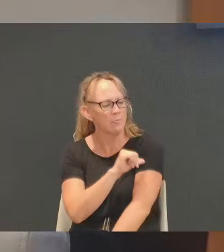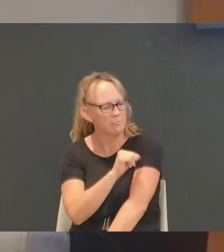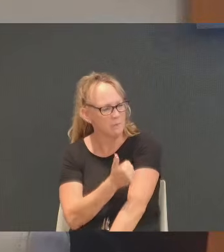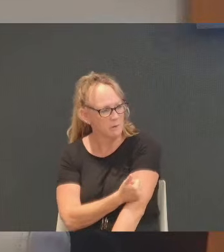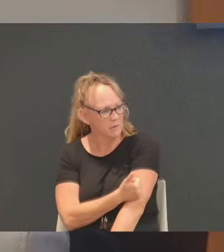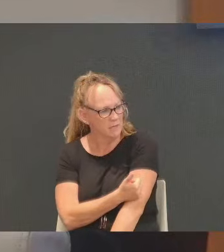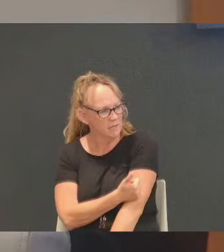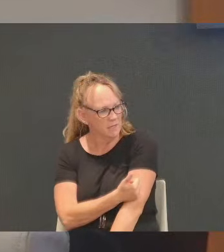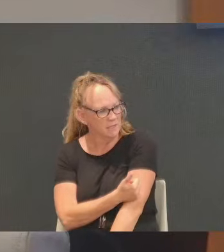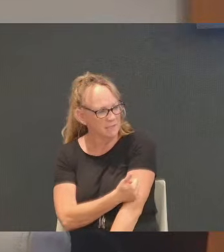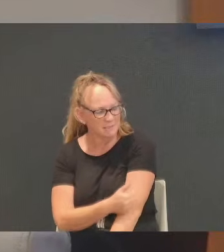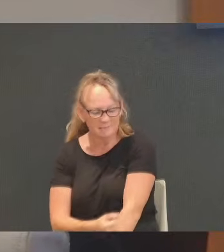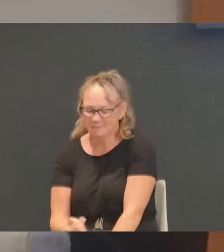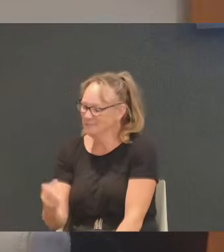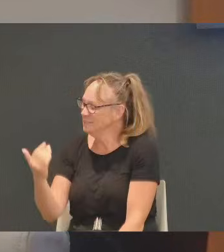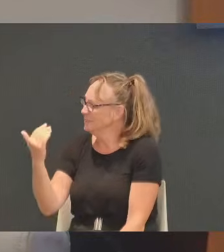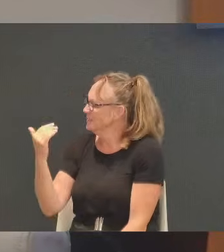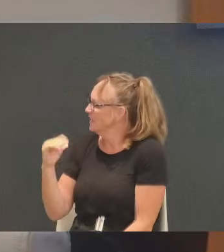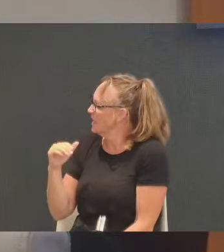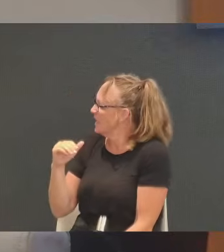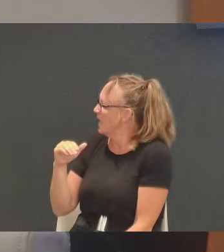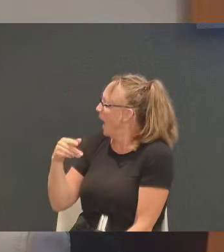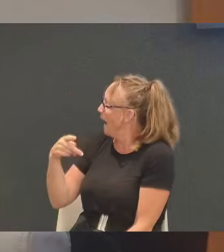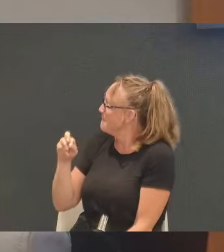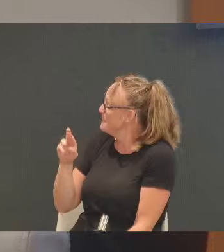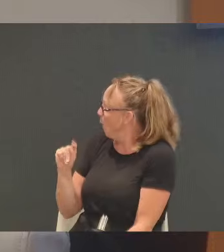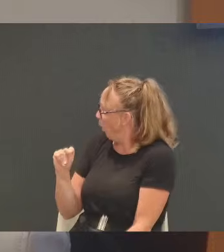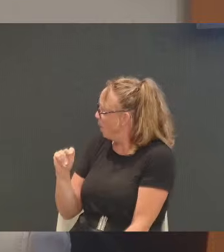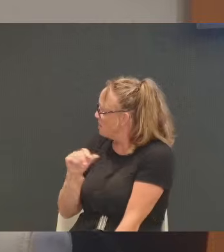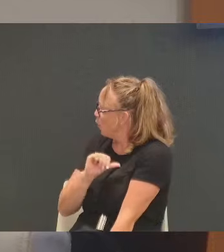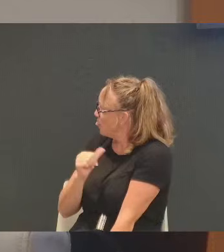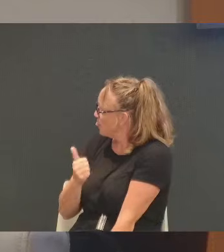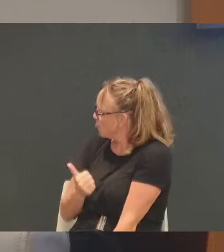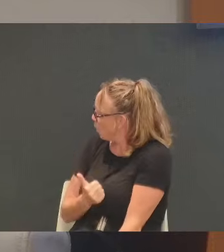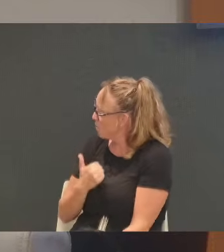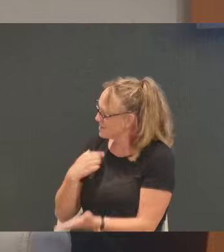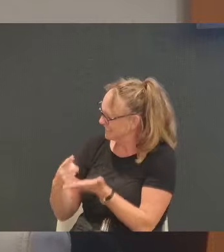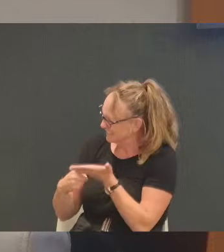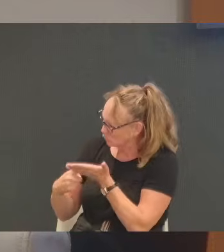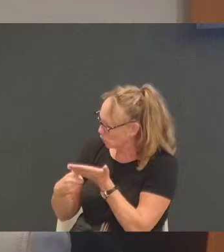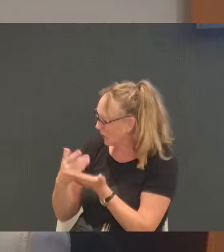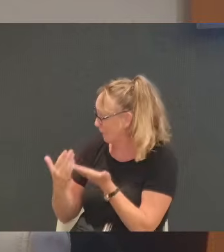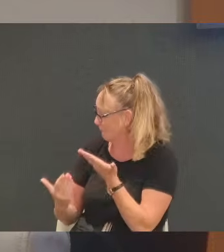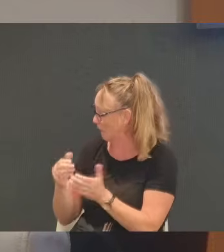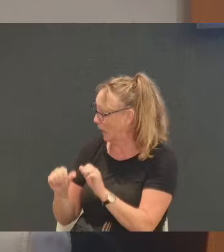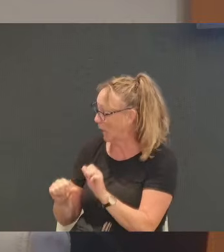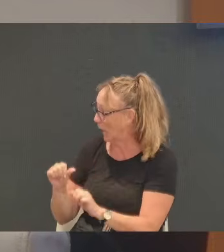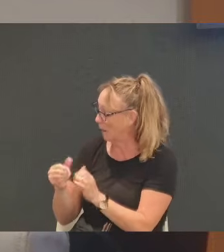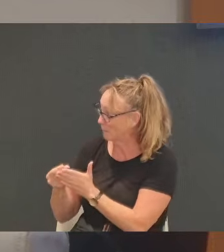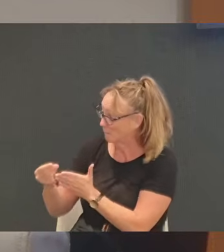port was initially talking to ODOT about perhaps purchasing that site. That those conversations to